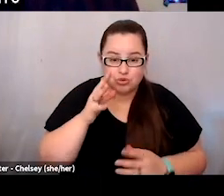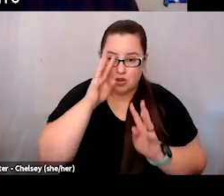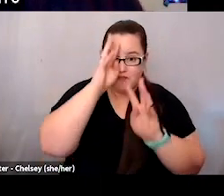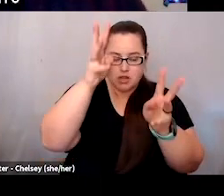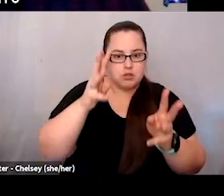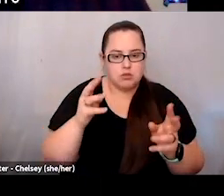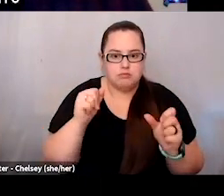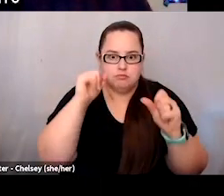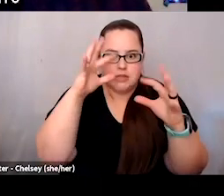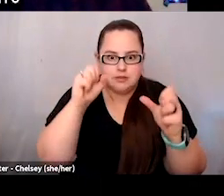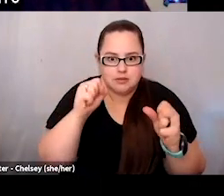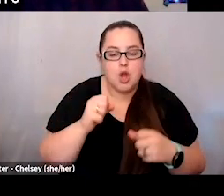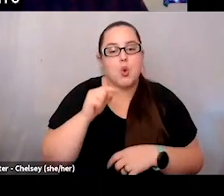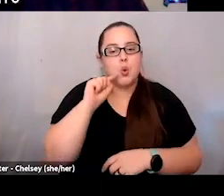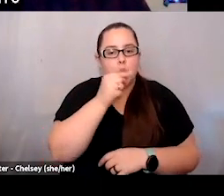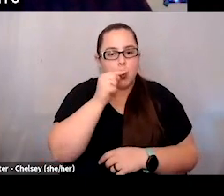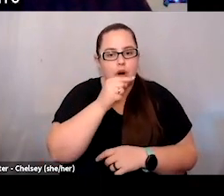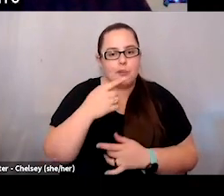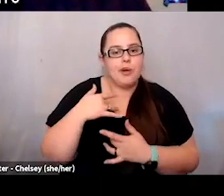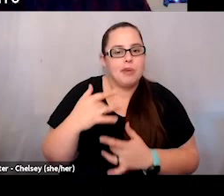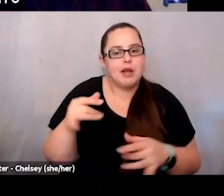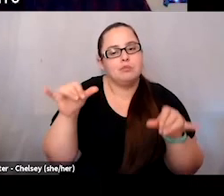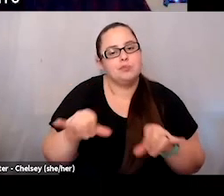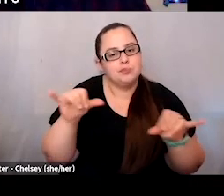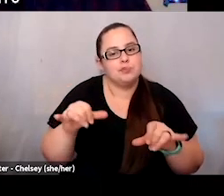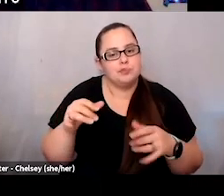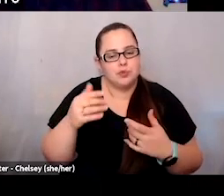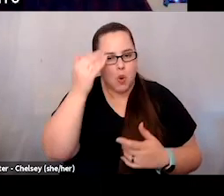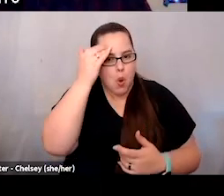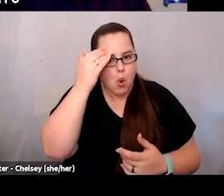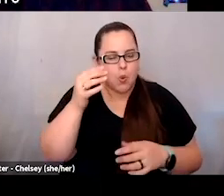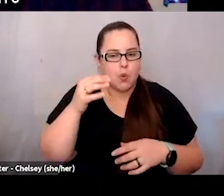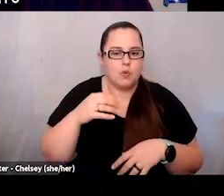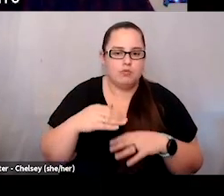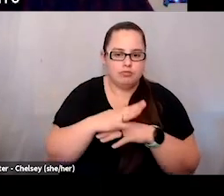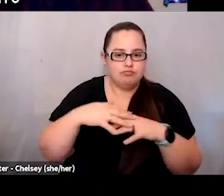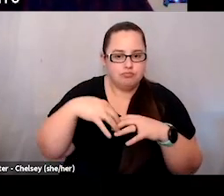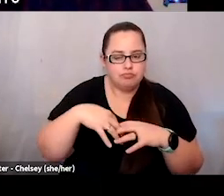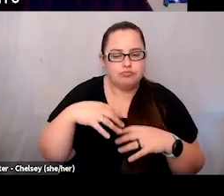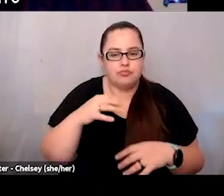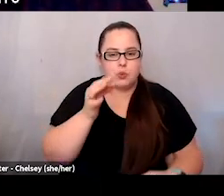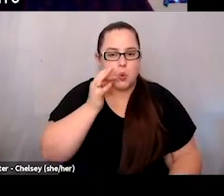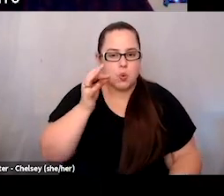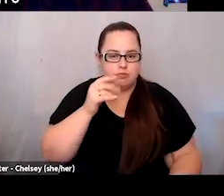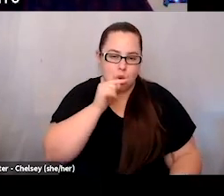the one food that we most of us know about Indian corn. But even corn is just an